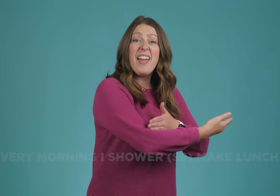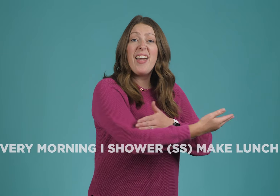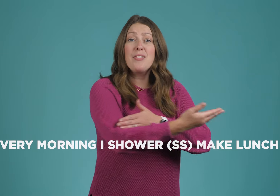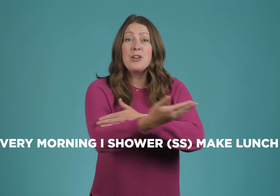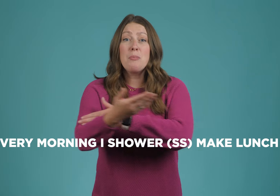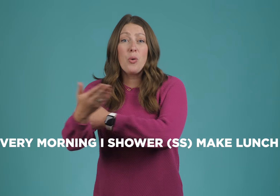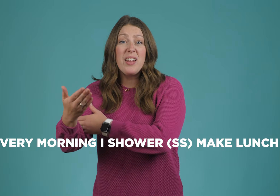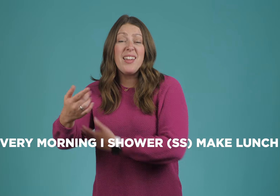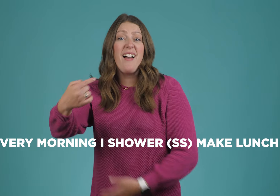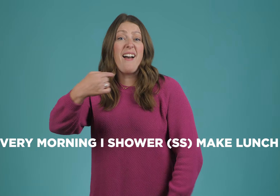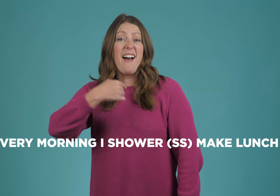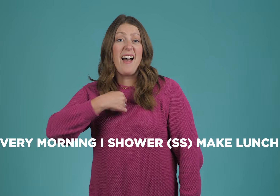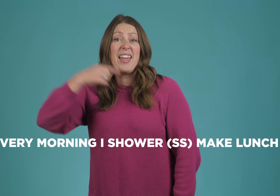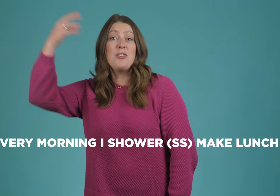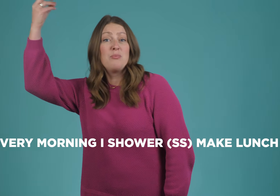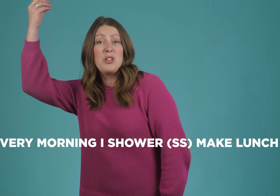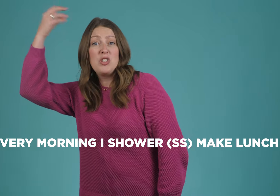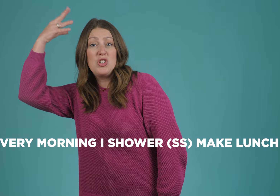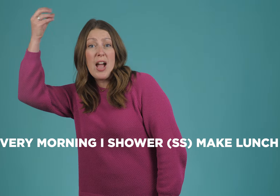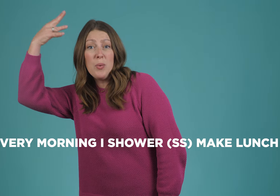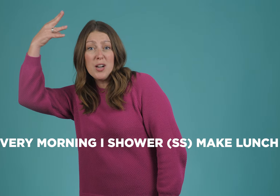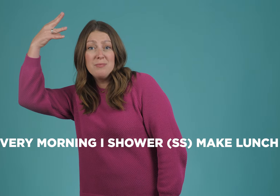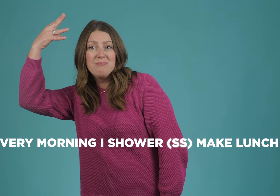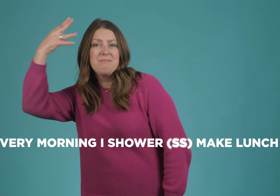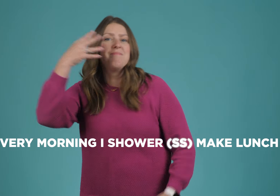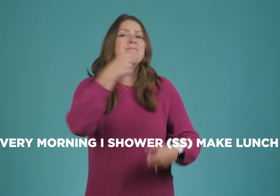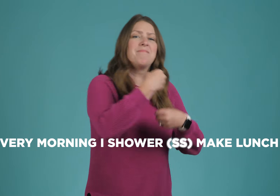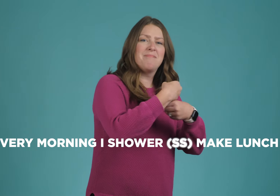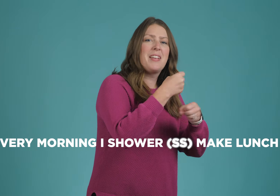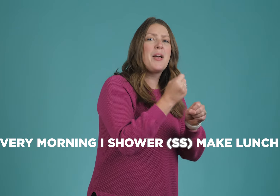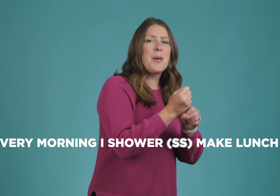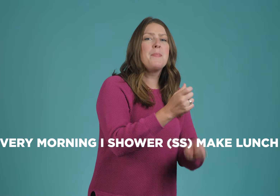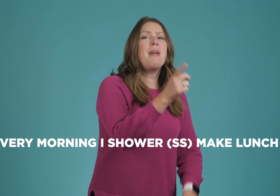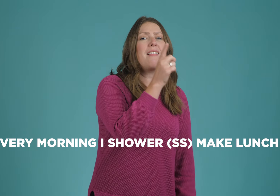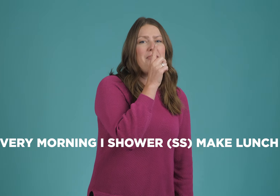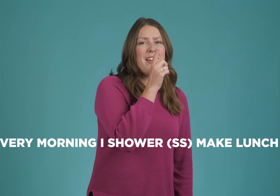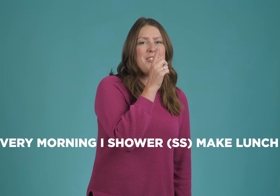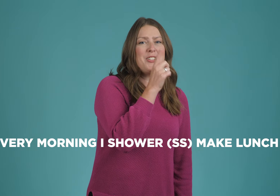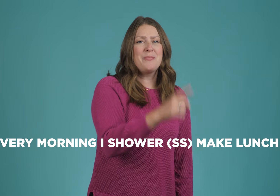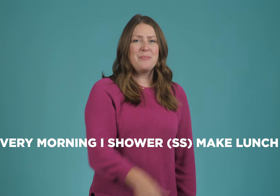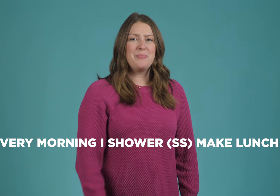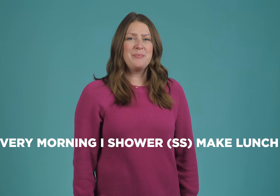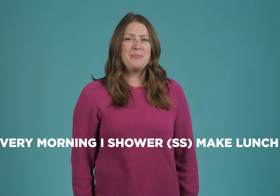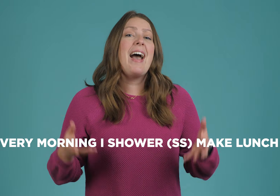Every morning I shower make lunch.